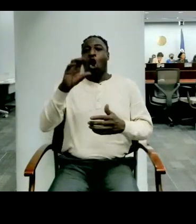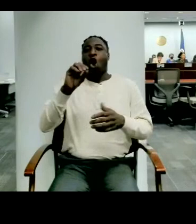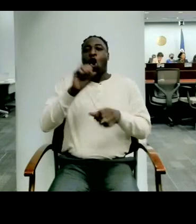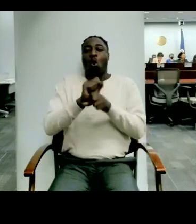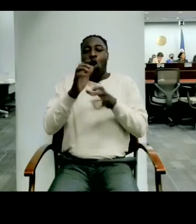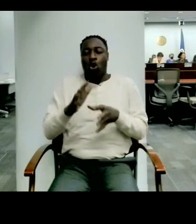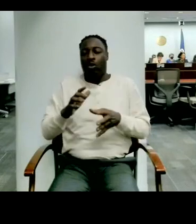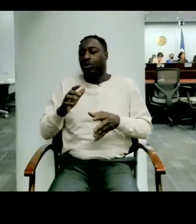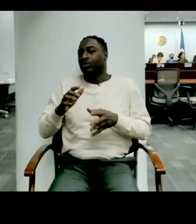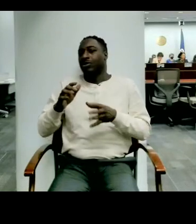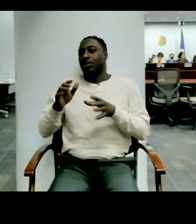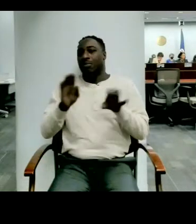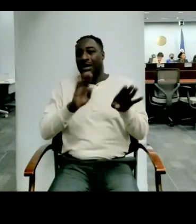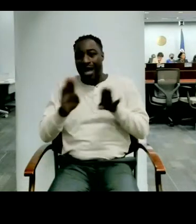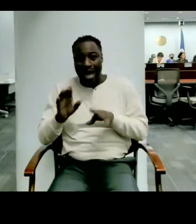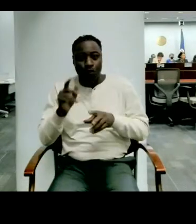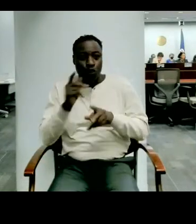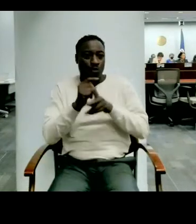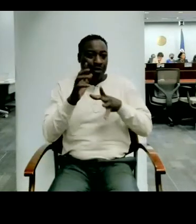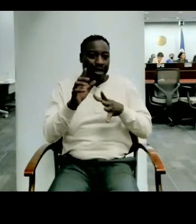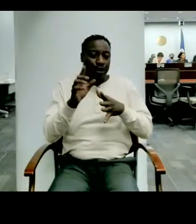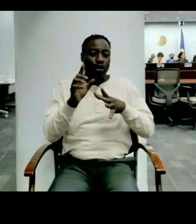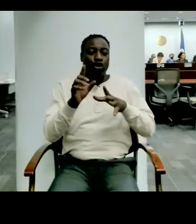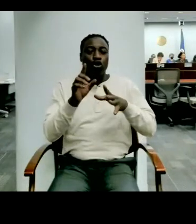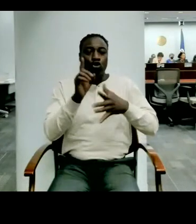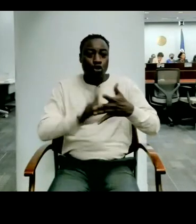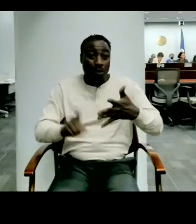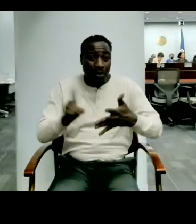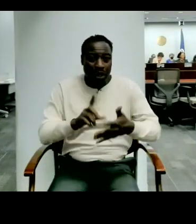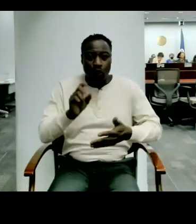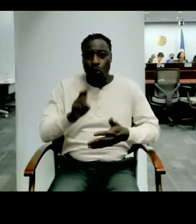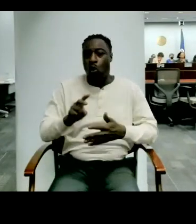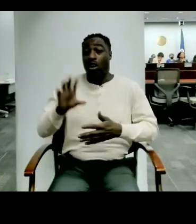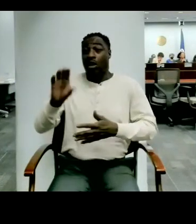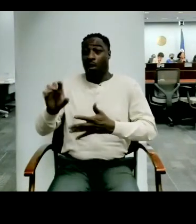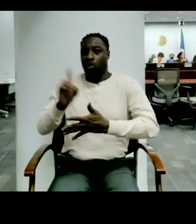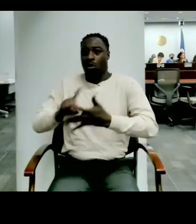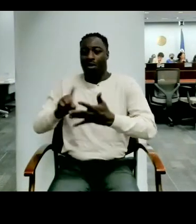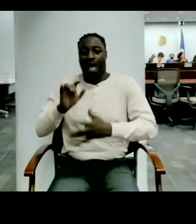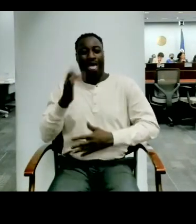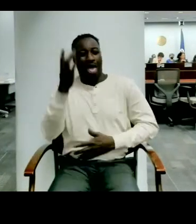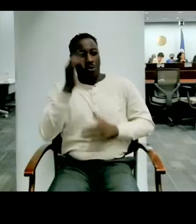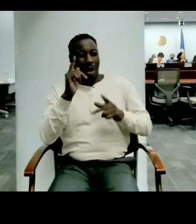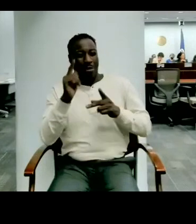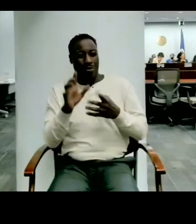about a supervisor discrimination actions or companies discriminatory or retaliatory response.